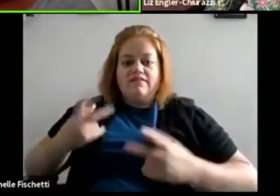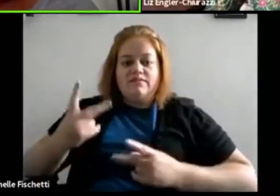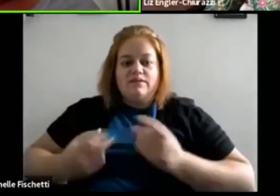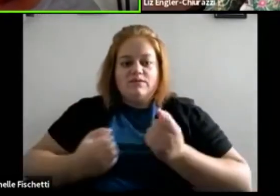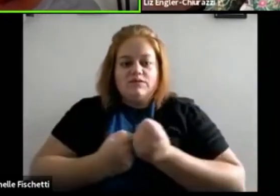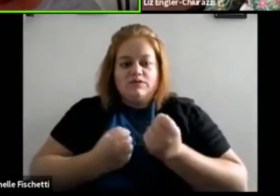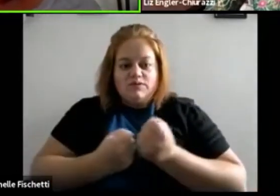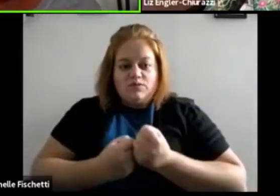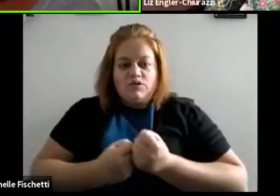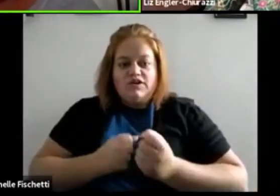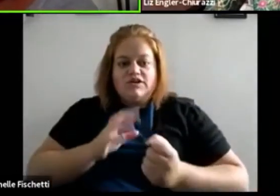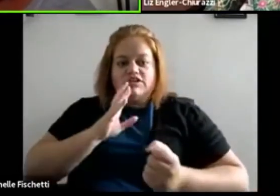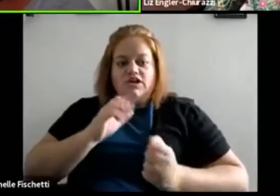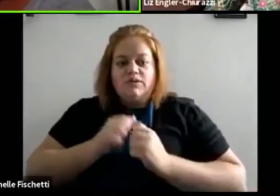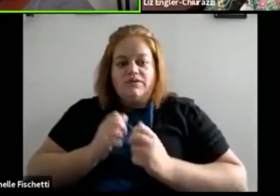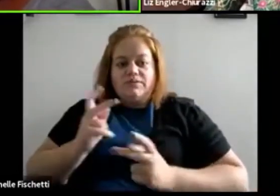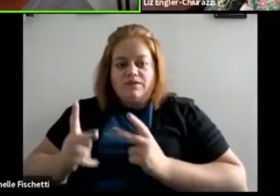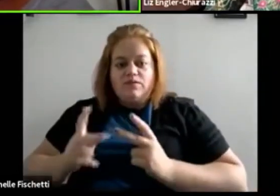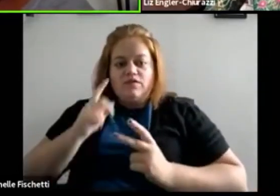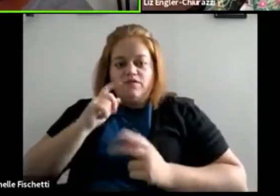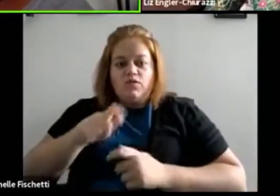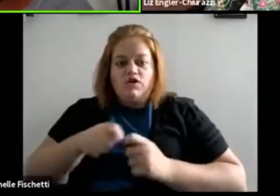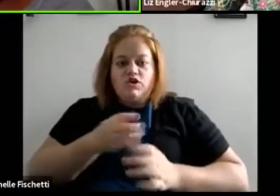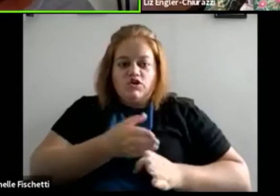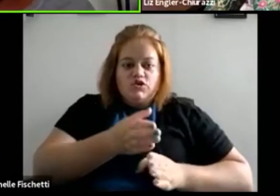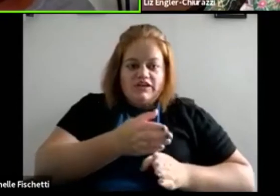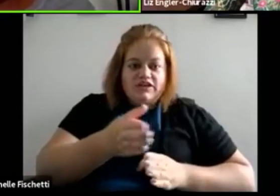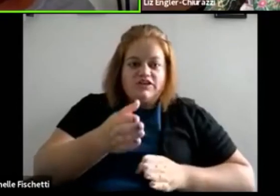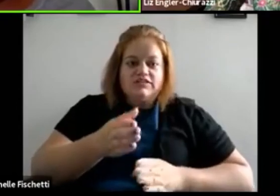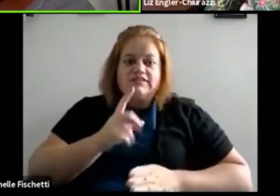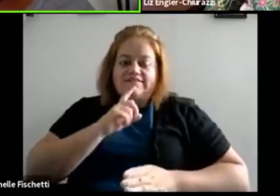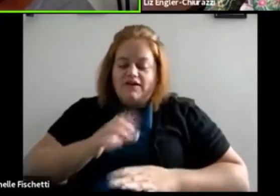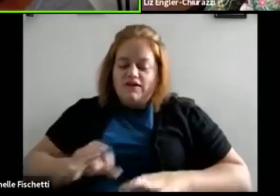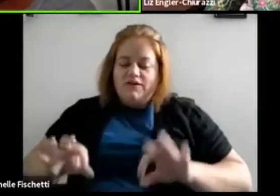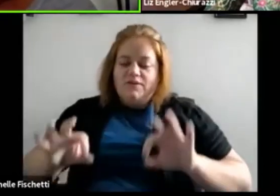careers or fields that you want to go into is very important, so thank you for